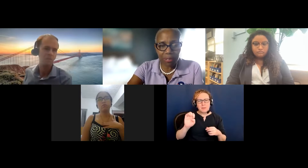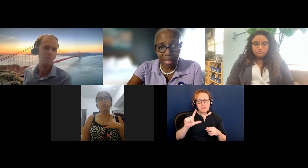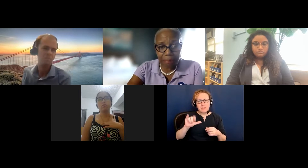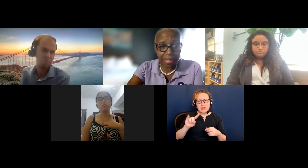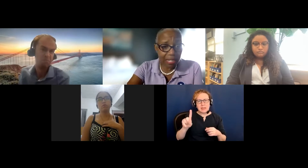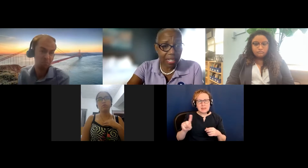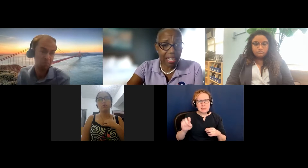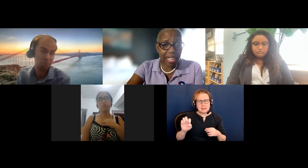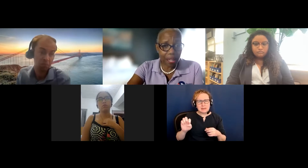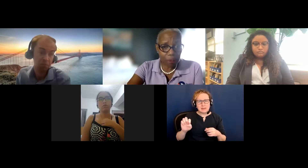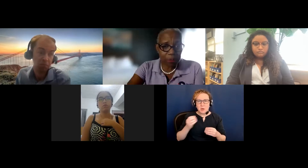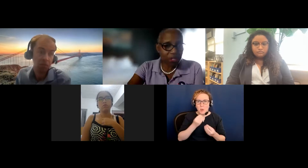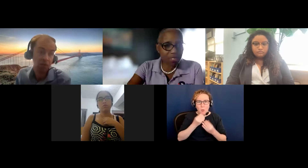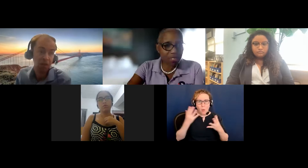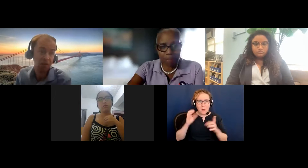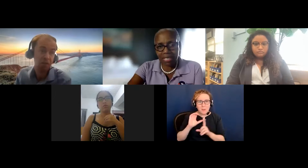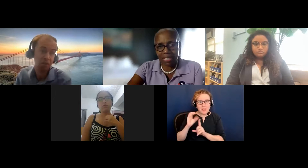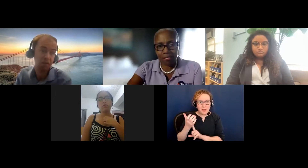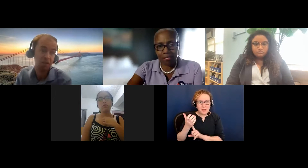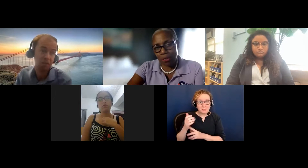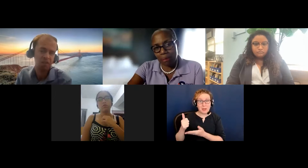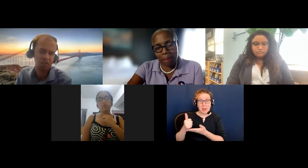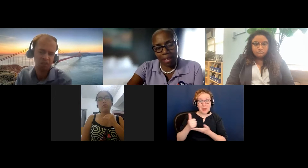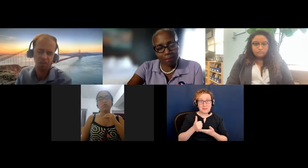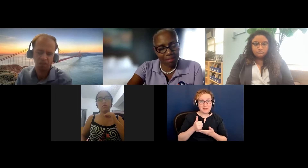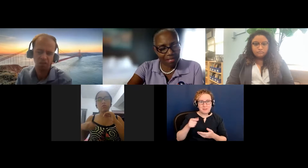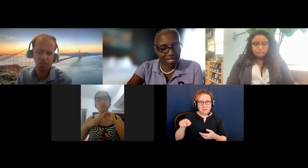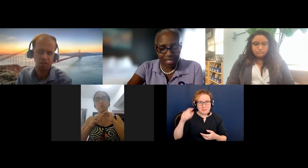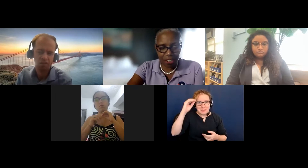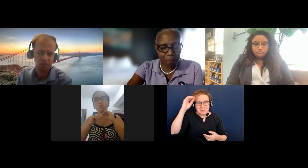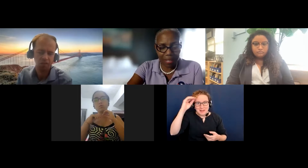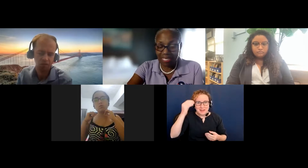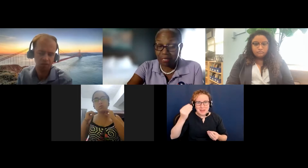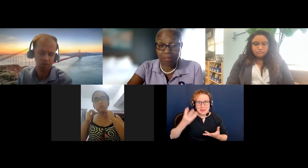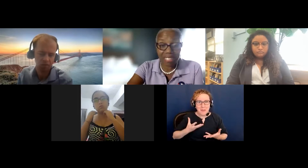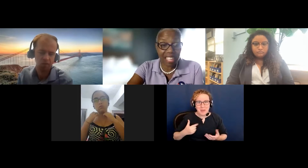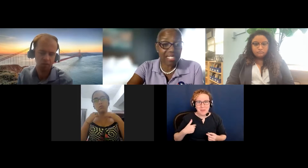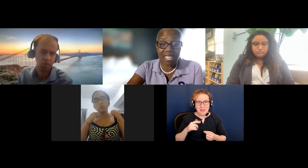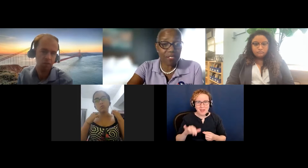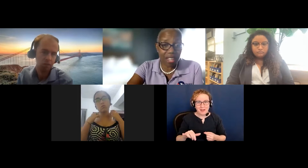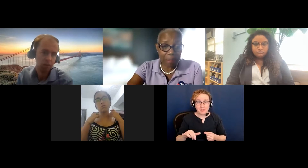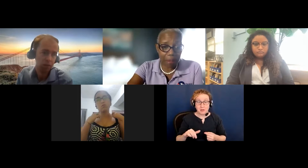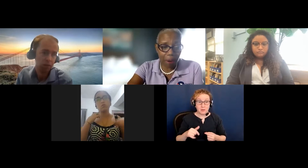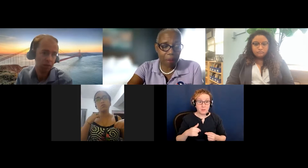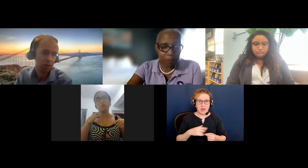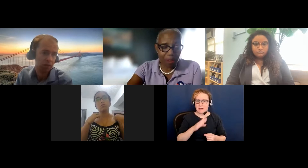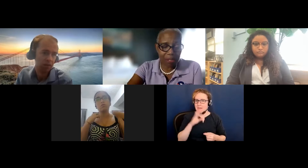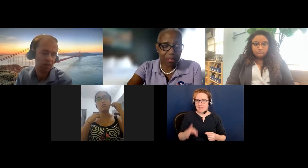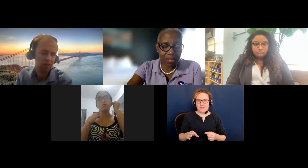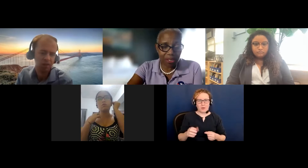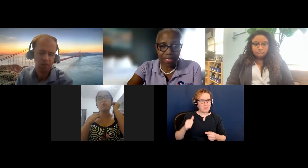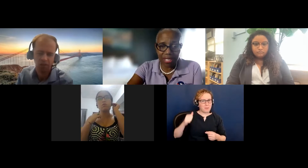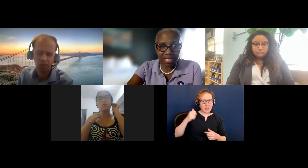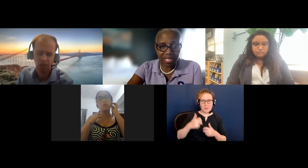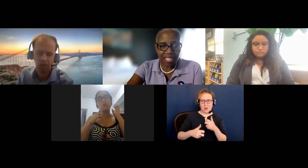climate helped, which nobody told me about either. I never had back problems while I was serving. I